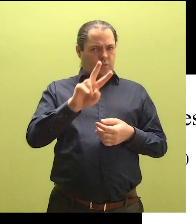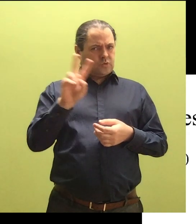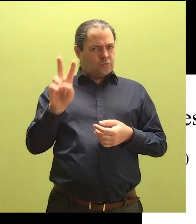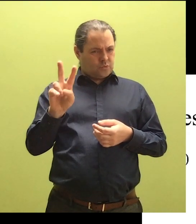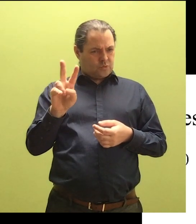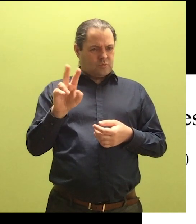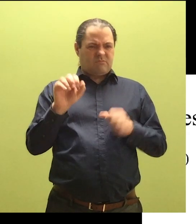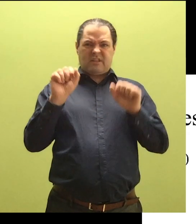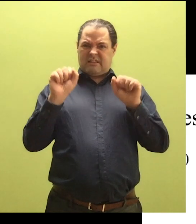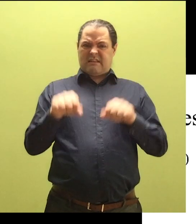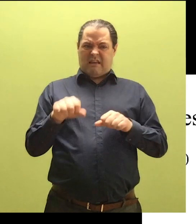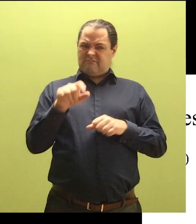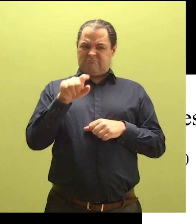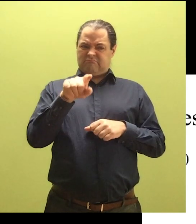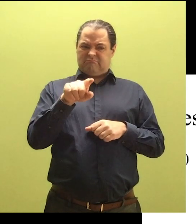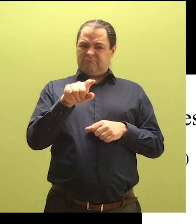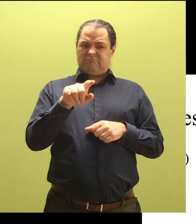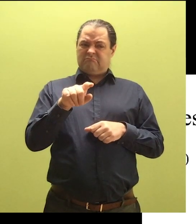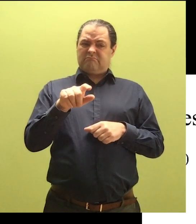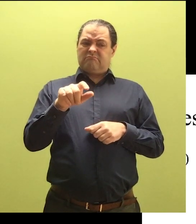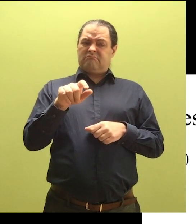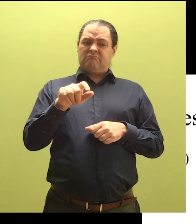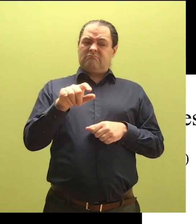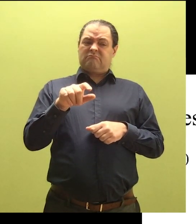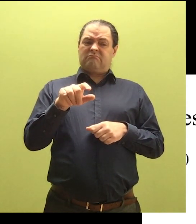stimulus has been described by a causative clause without the